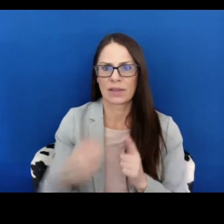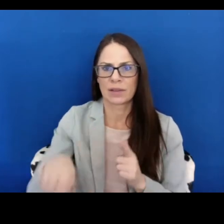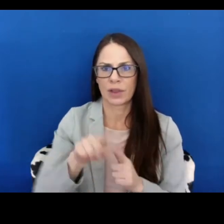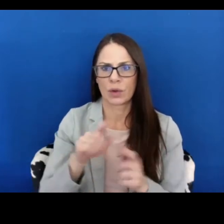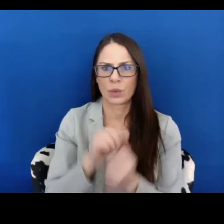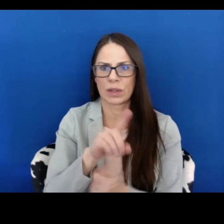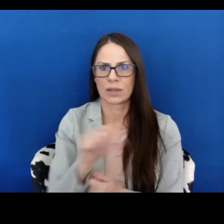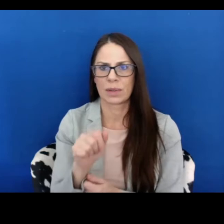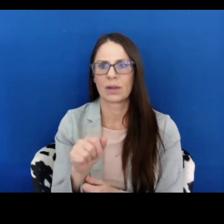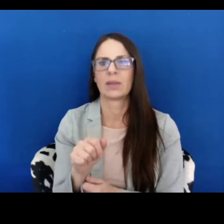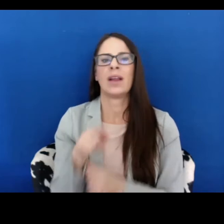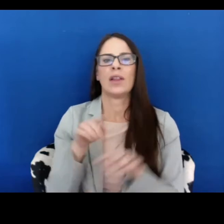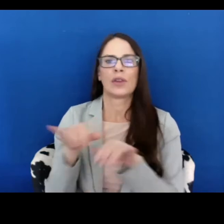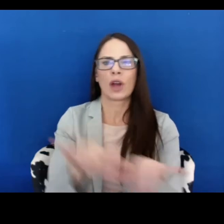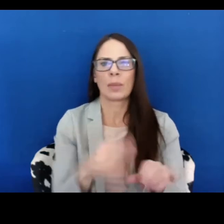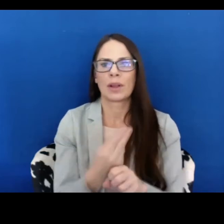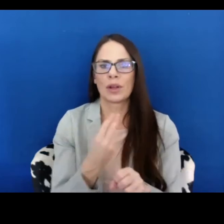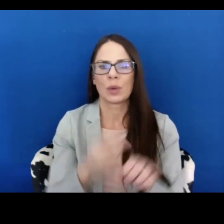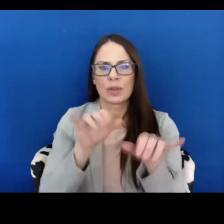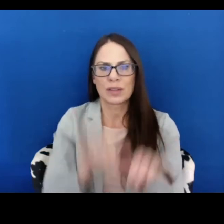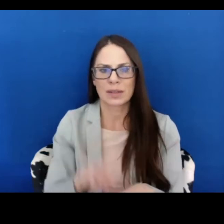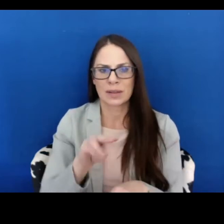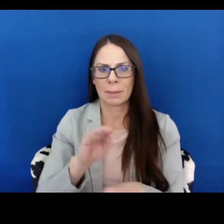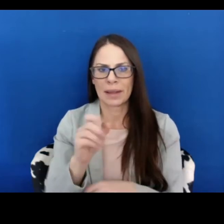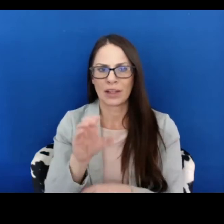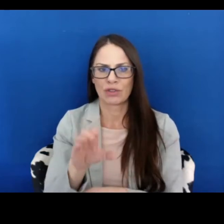metric and health care and apologies to those of you that already know this.